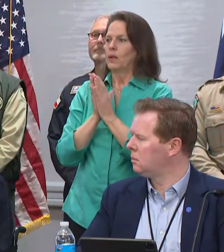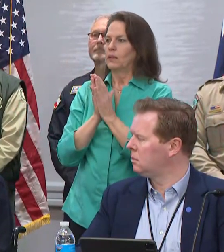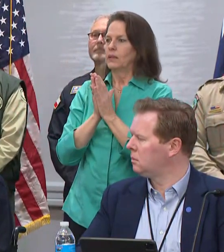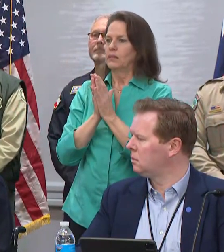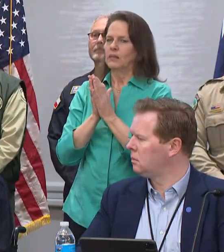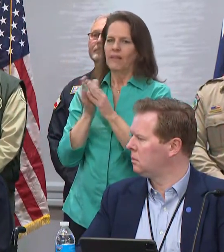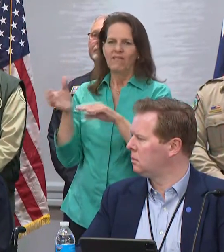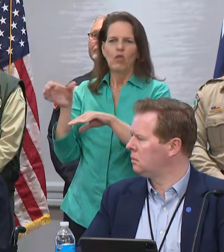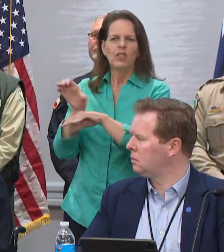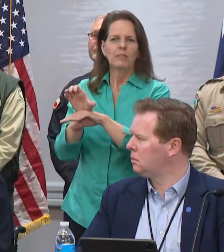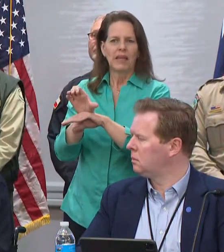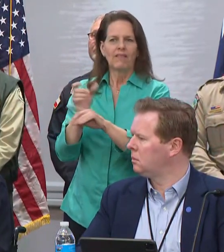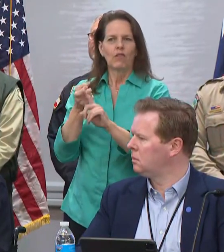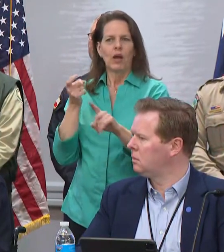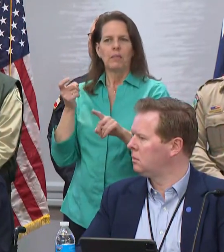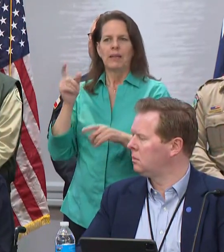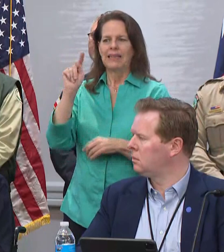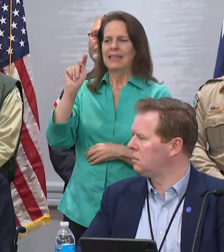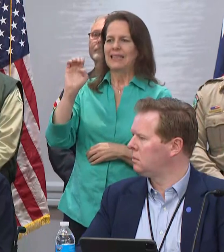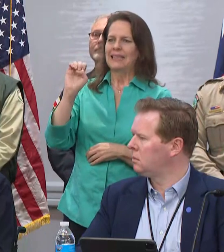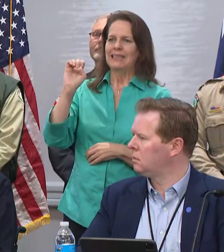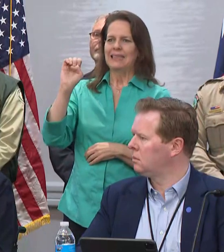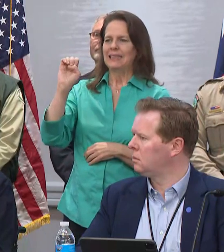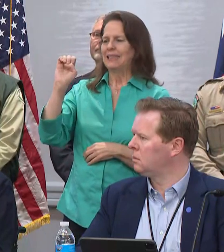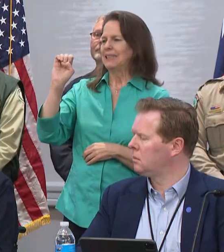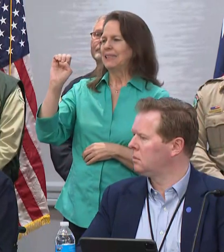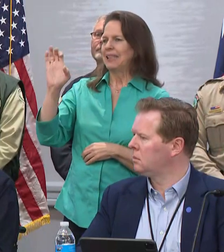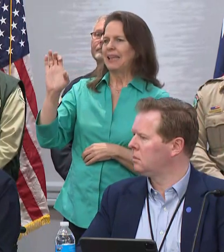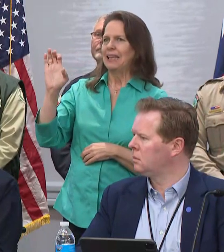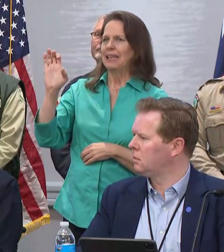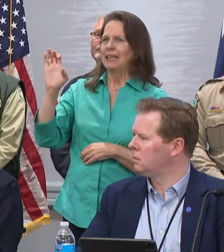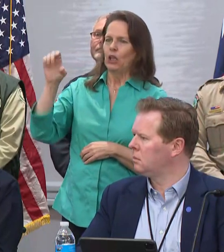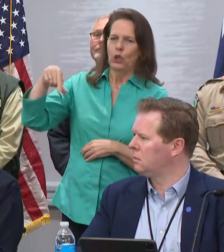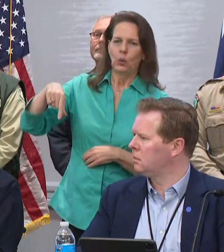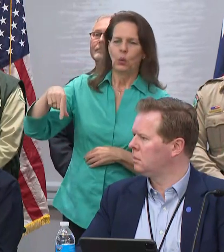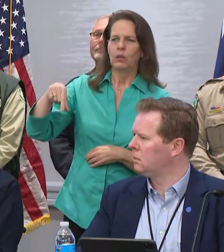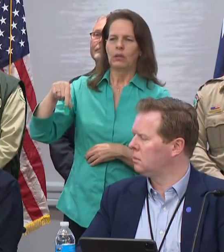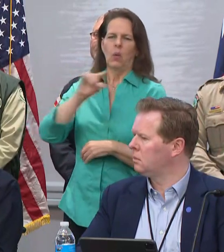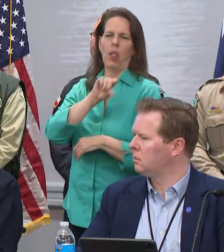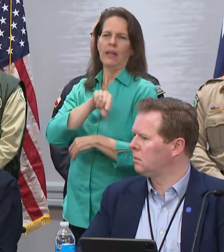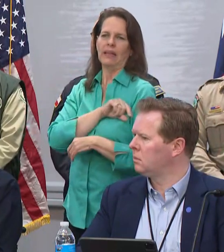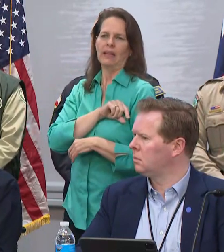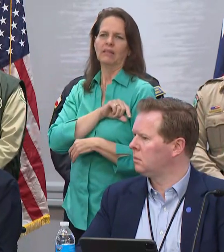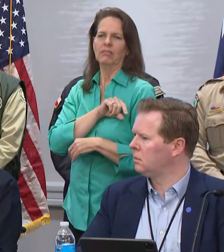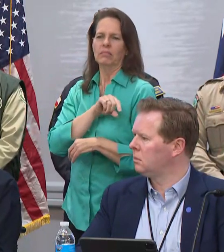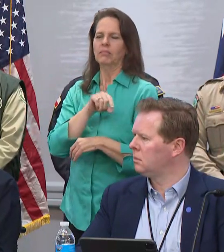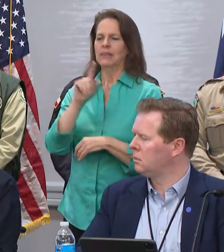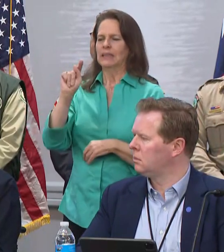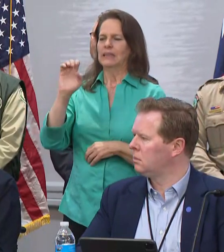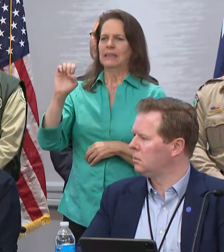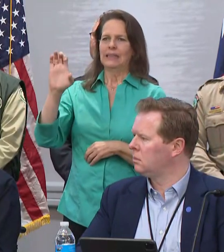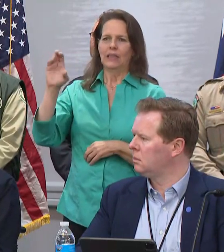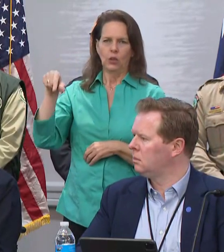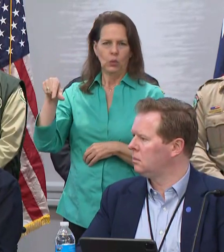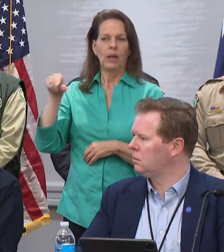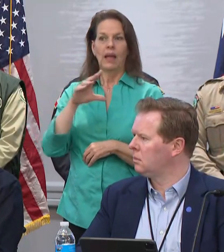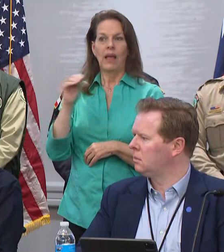discretion from TCQ or the Texas Commission on Environmental Quality, though they are prepared to do so as the week progresses.